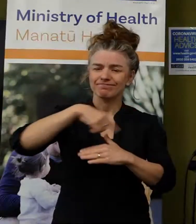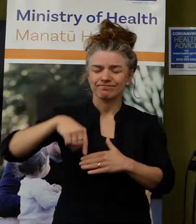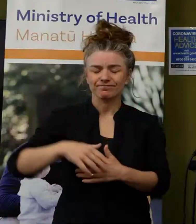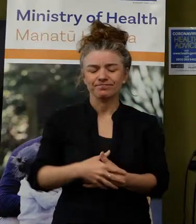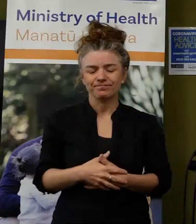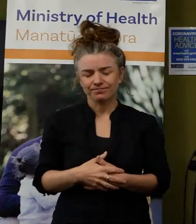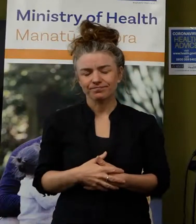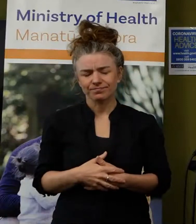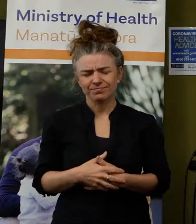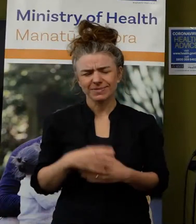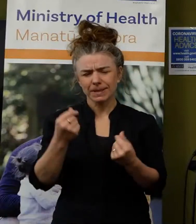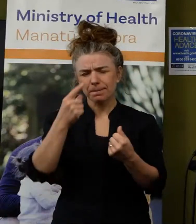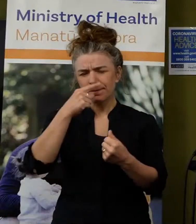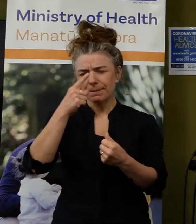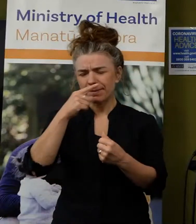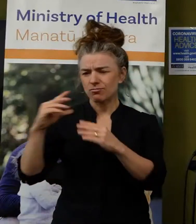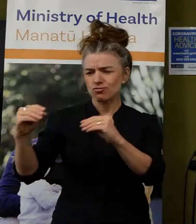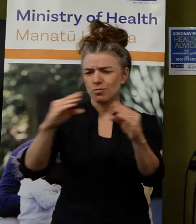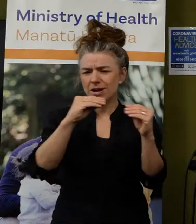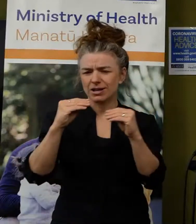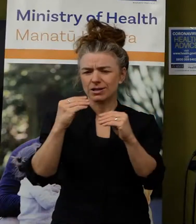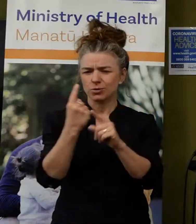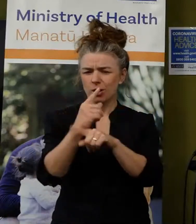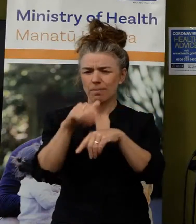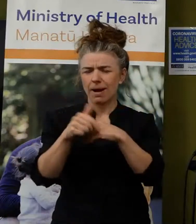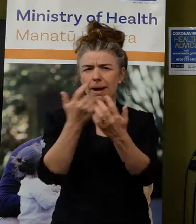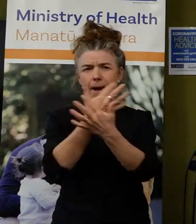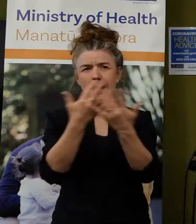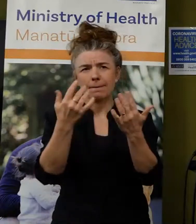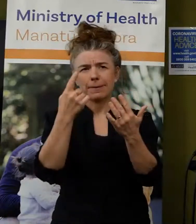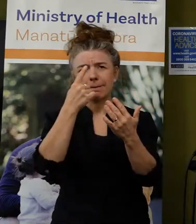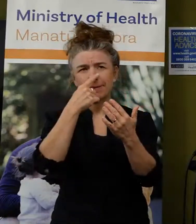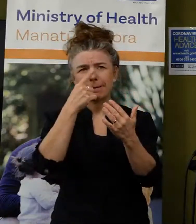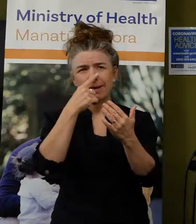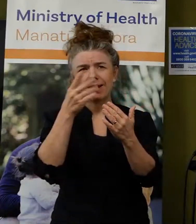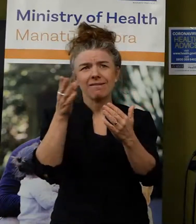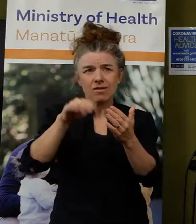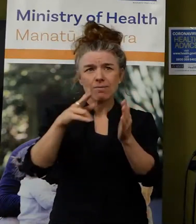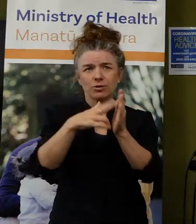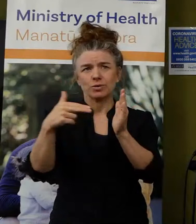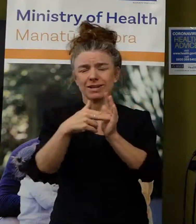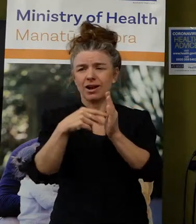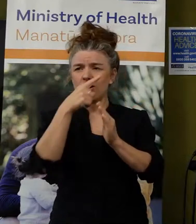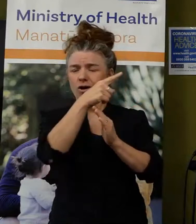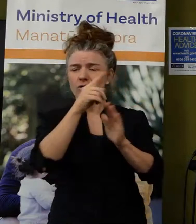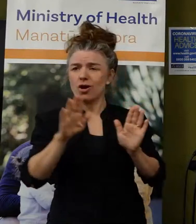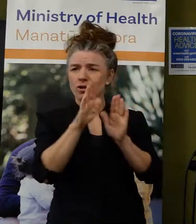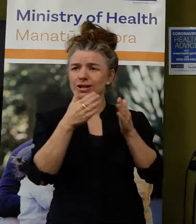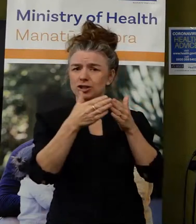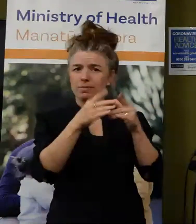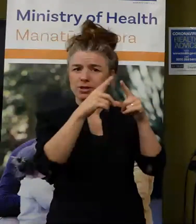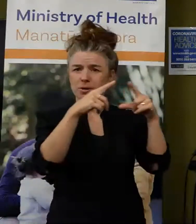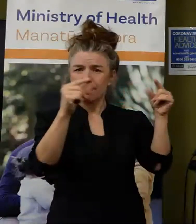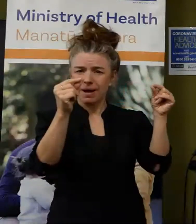about the number of Kiwis originally on-board the diamond princess. So just to quickly cover that, they were originally